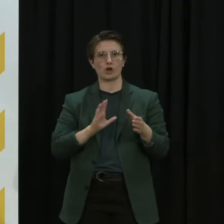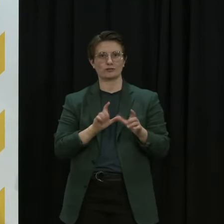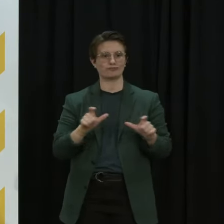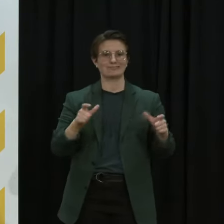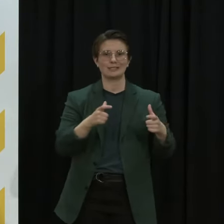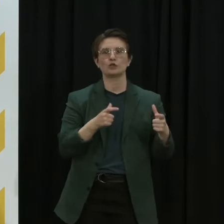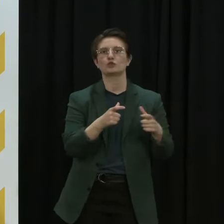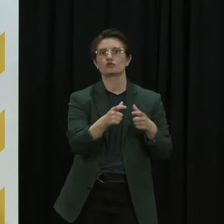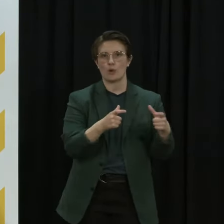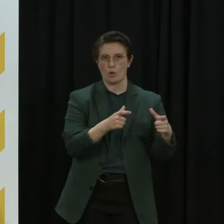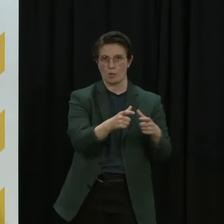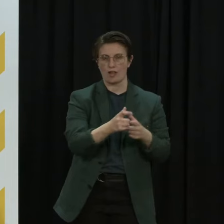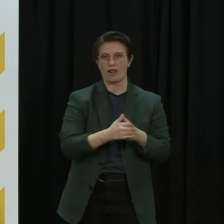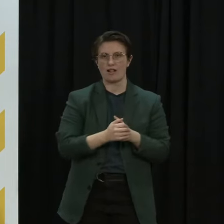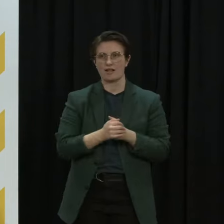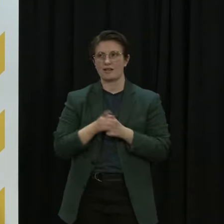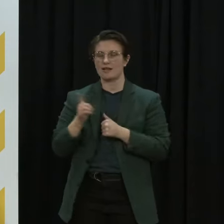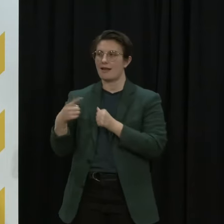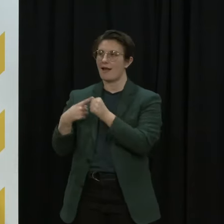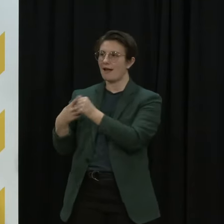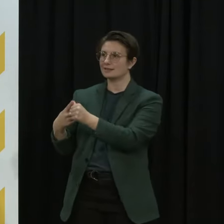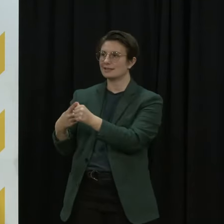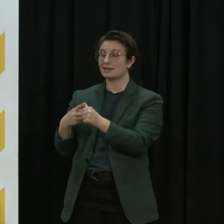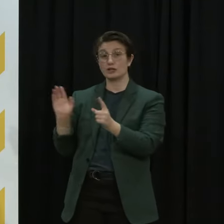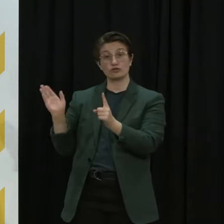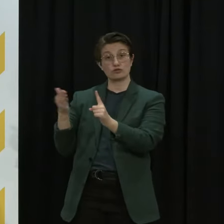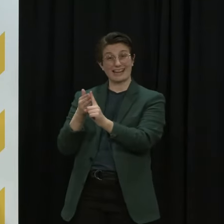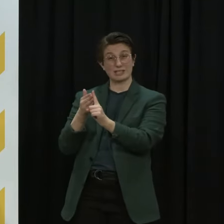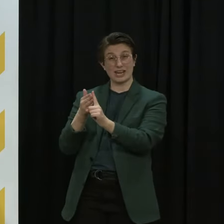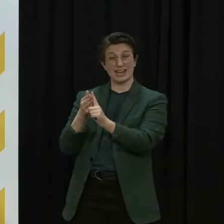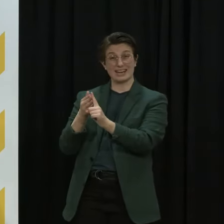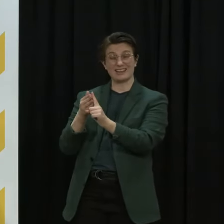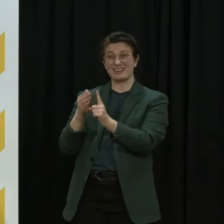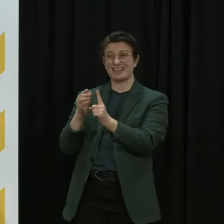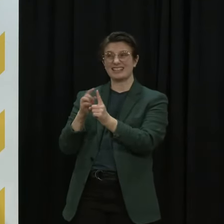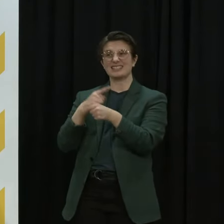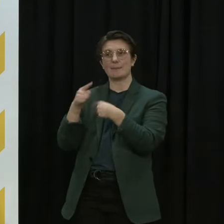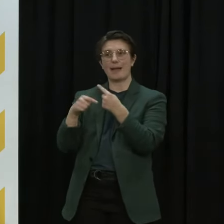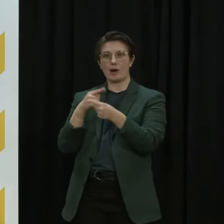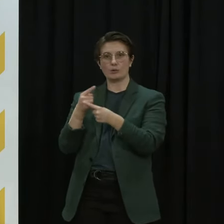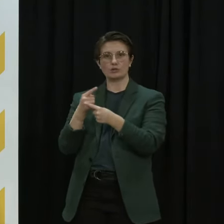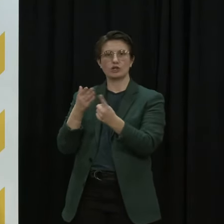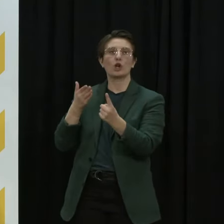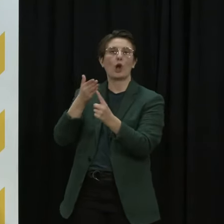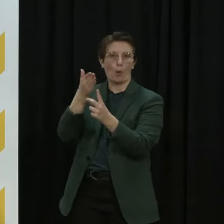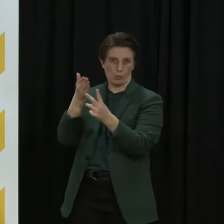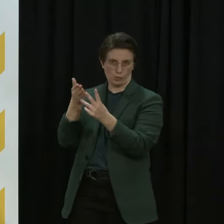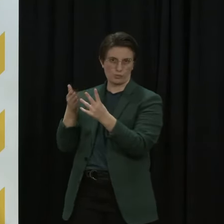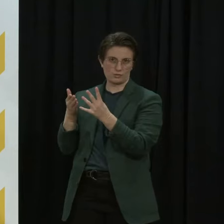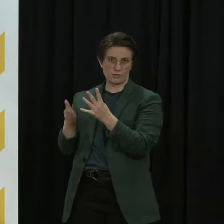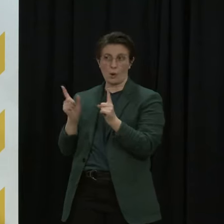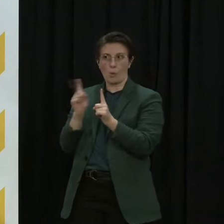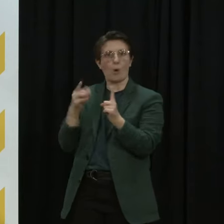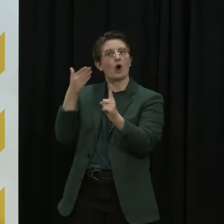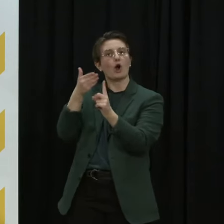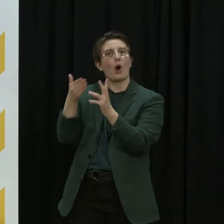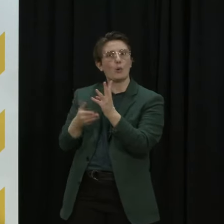I think the important thing